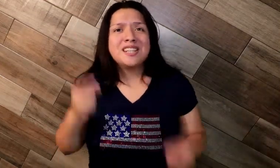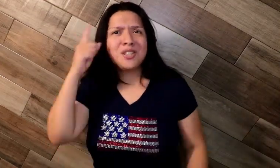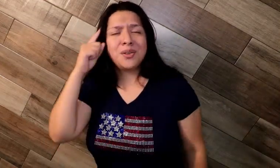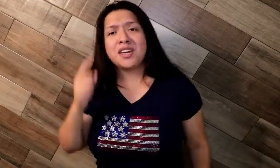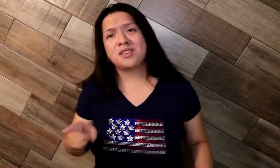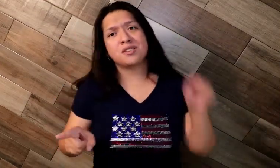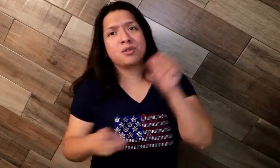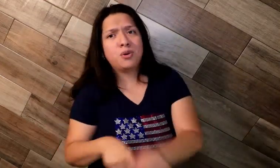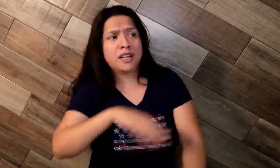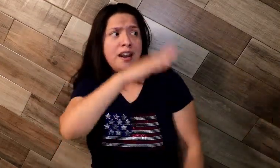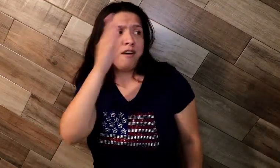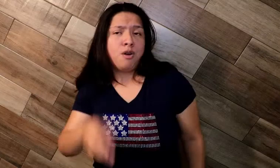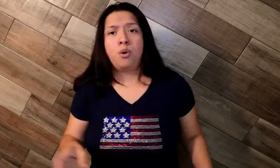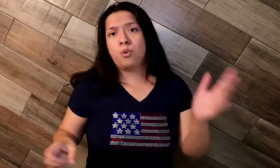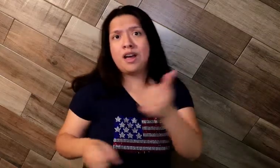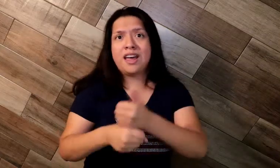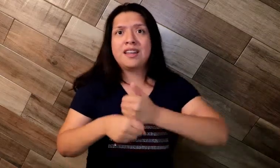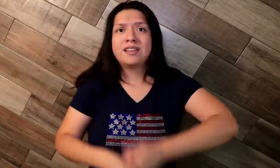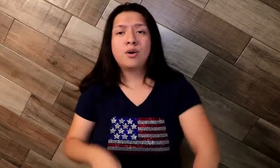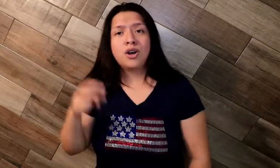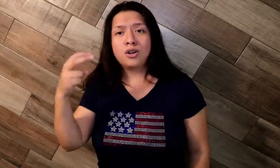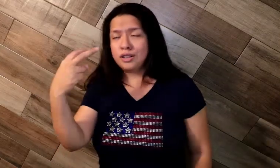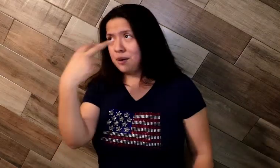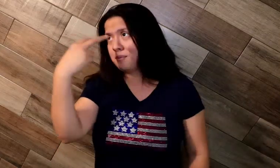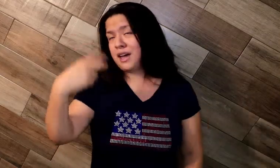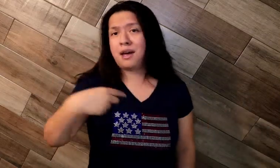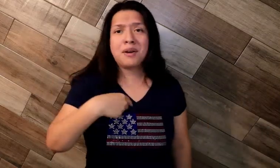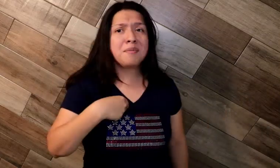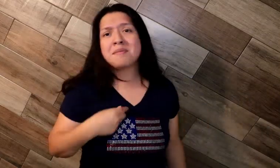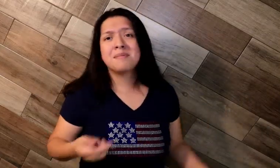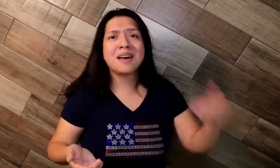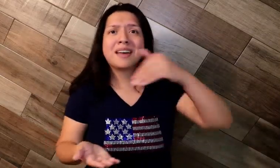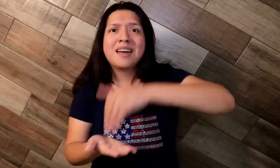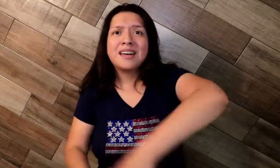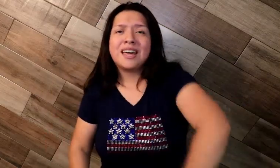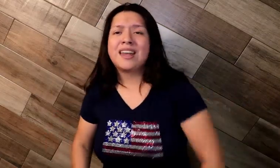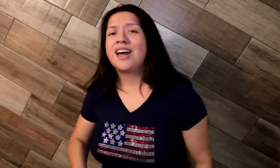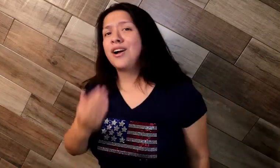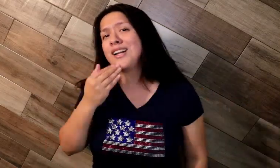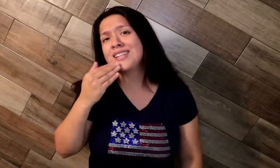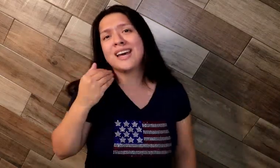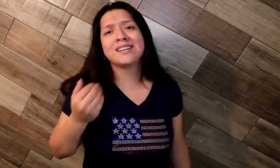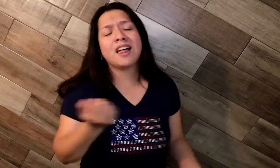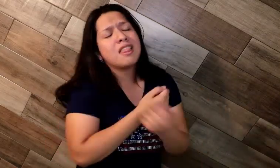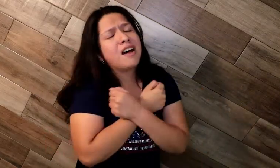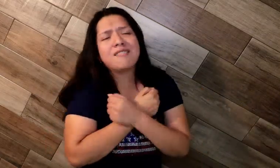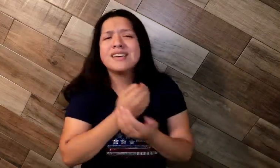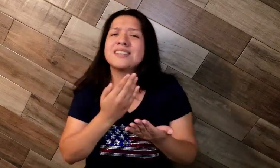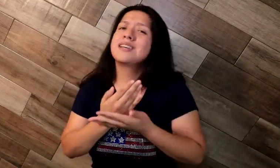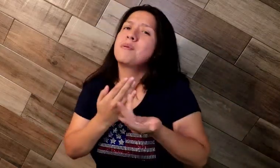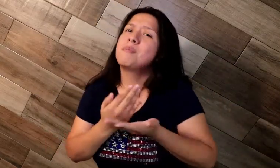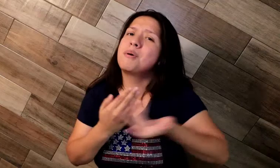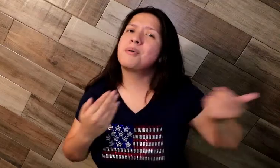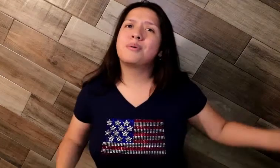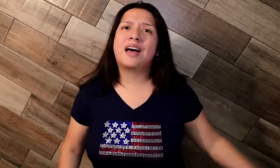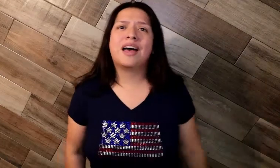And did you think this fool could never win? Well look at me, I'm coming back again I got a taste of love in a simple way